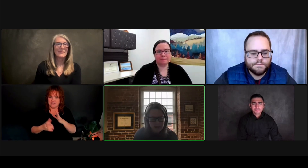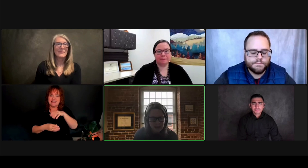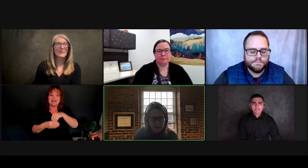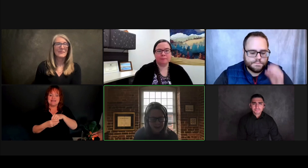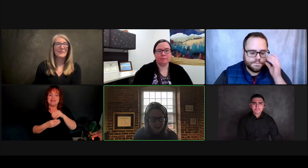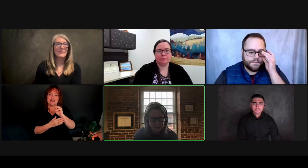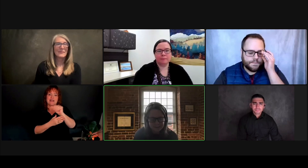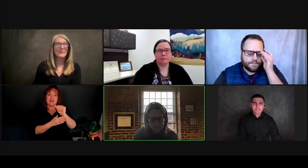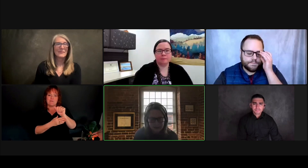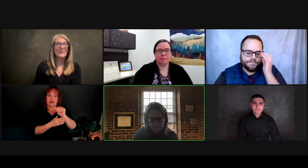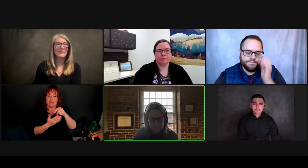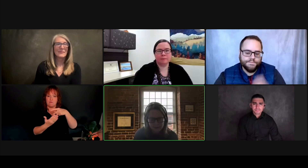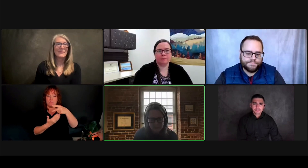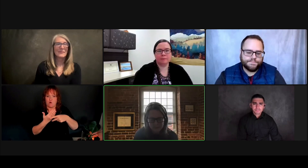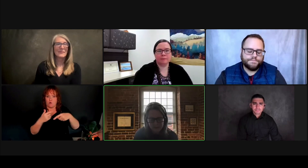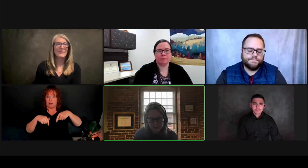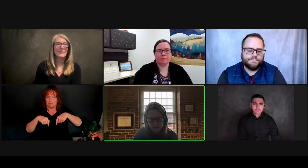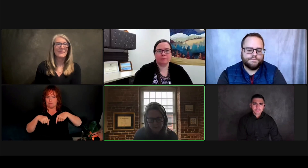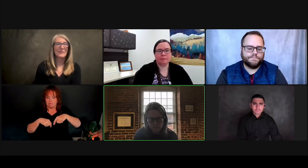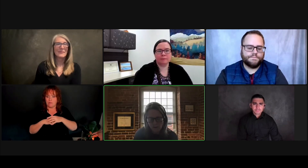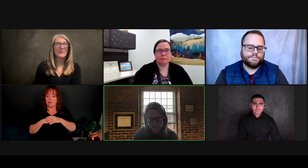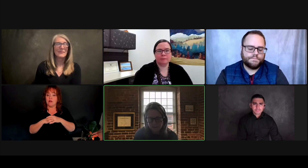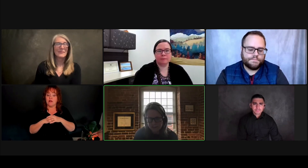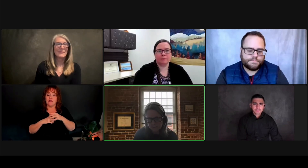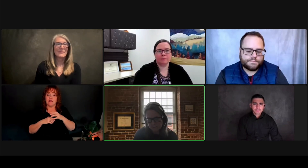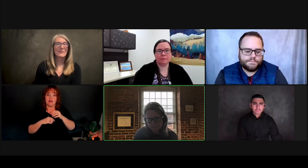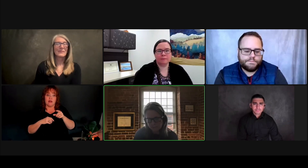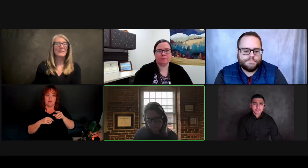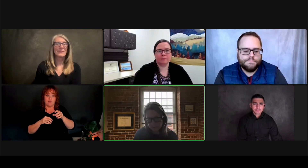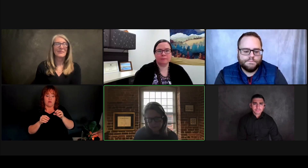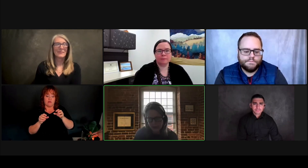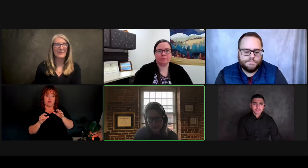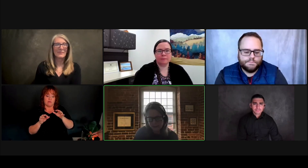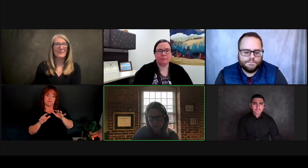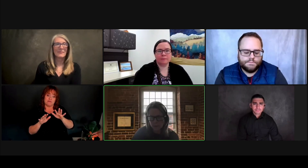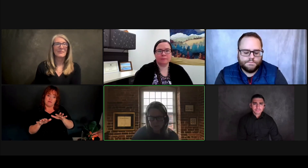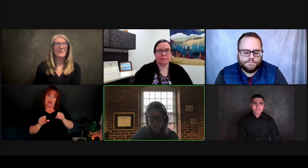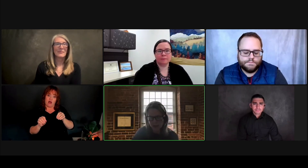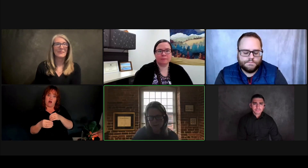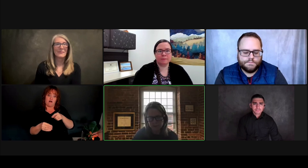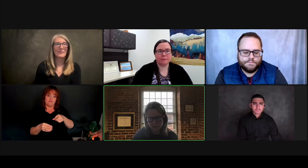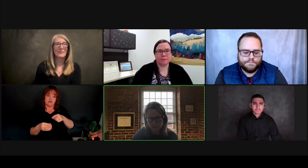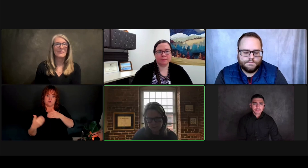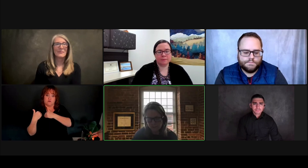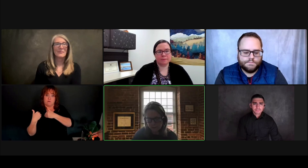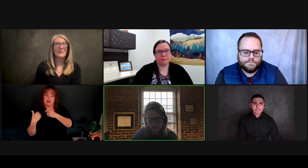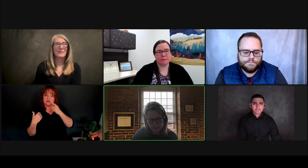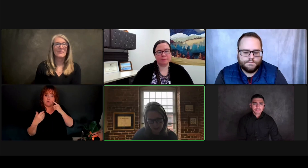And the office that puts that course out is fully online,